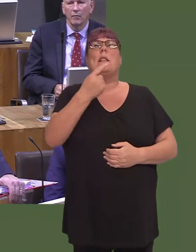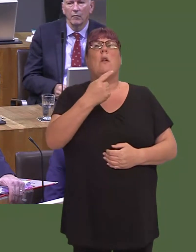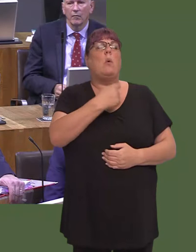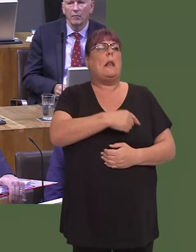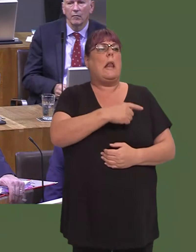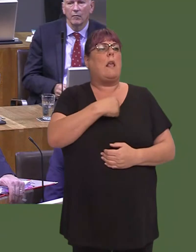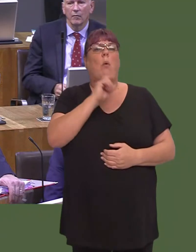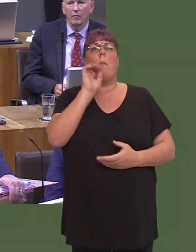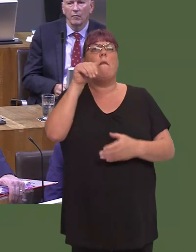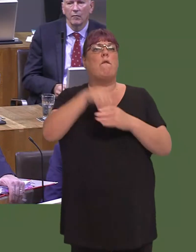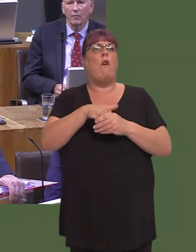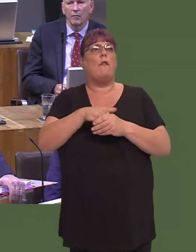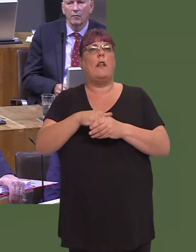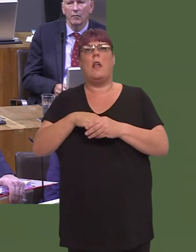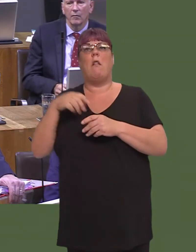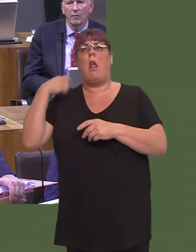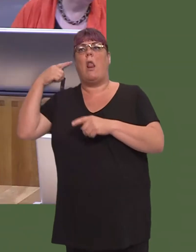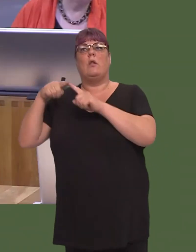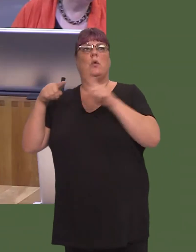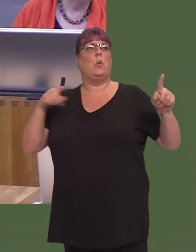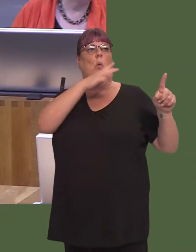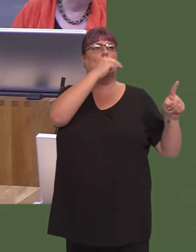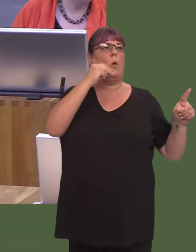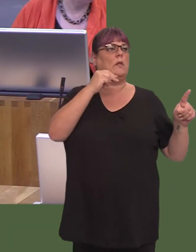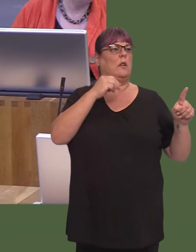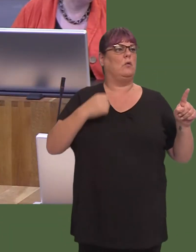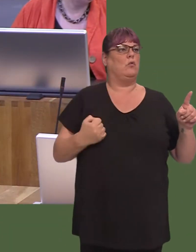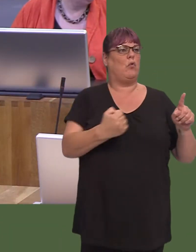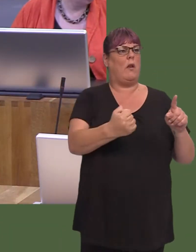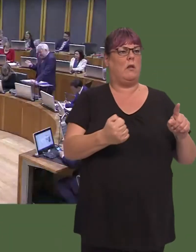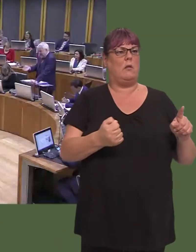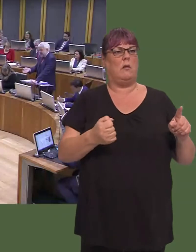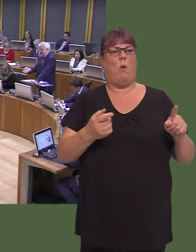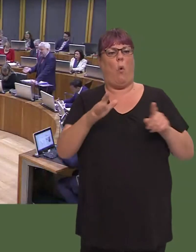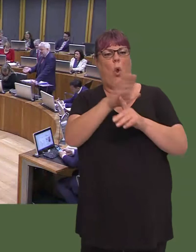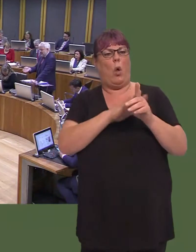in fact, what was then a Labour council running the Vale of Glamorgan, and also, importantly,